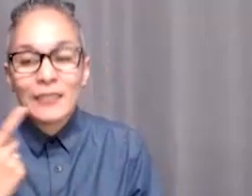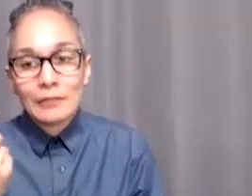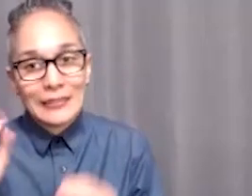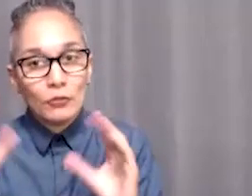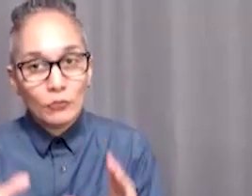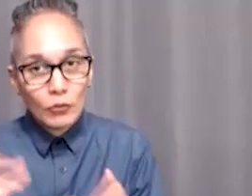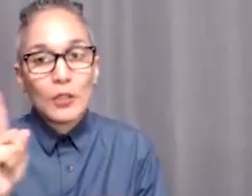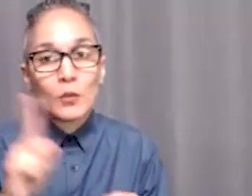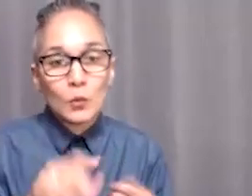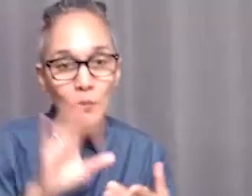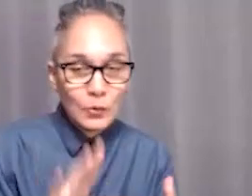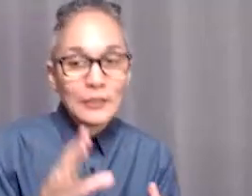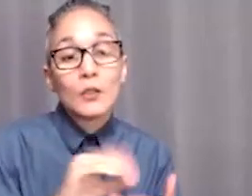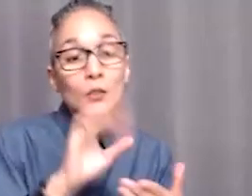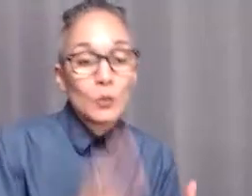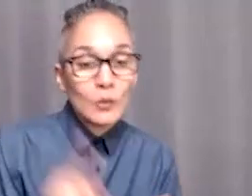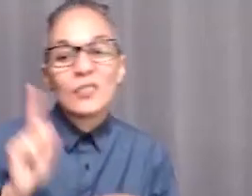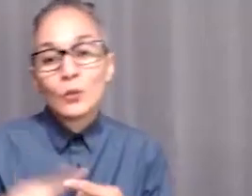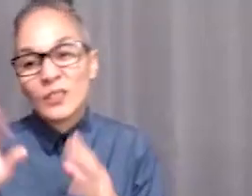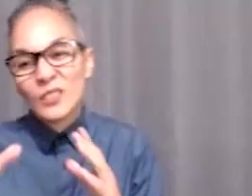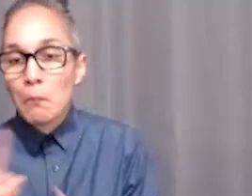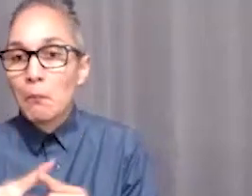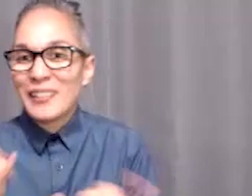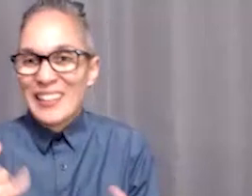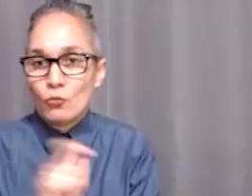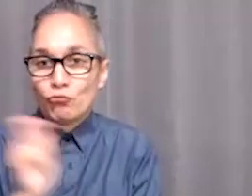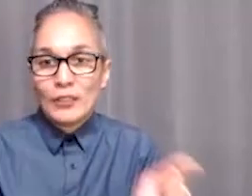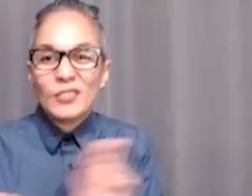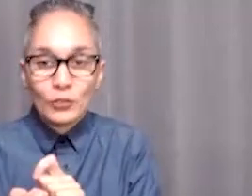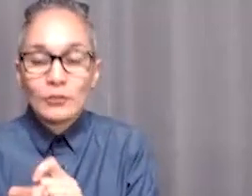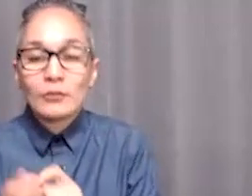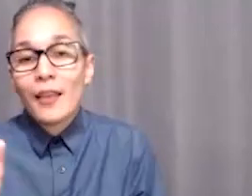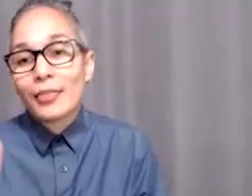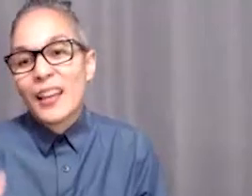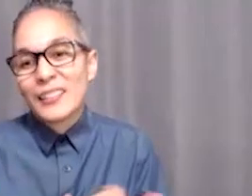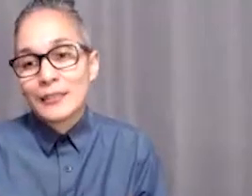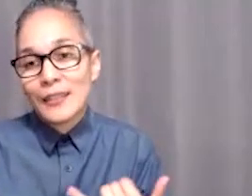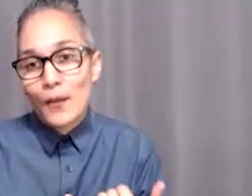to student and student to student, but that has been changed. That is now,